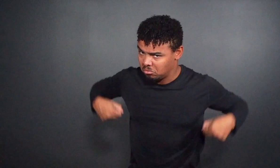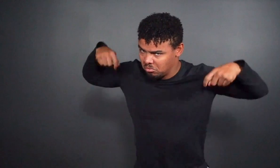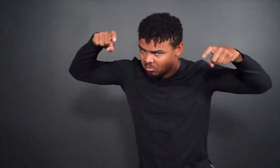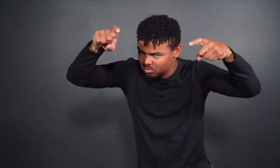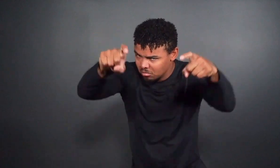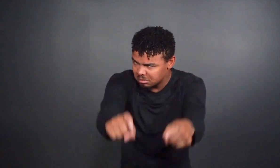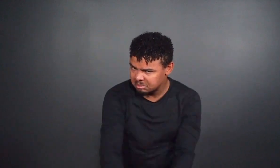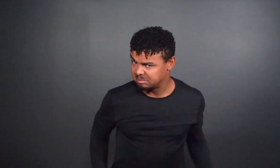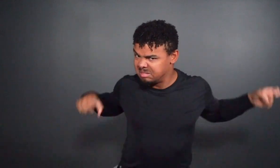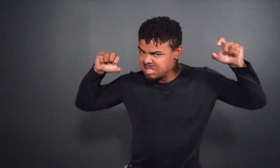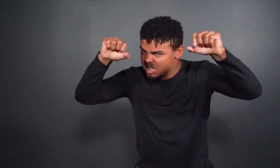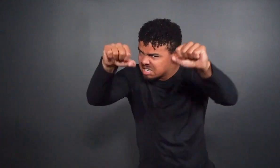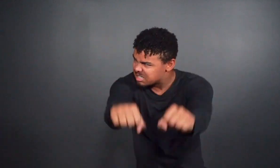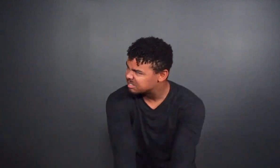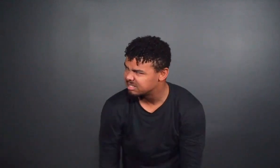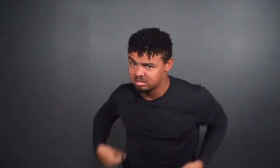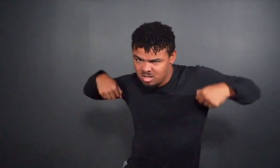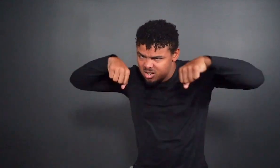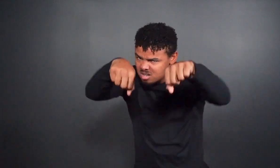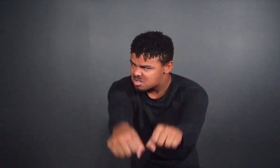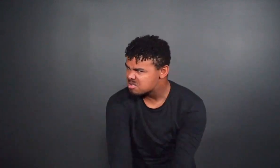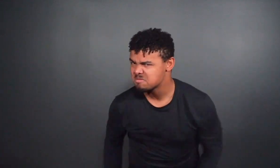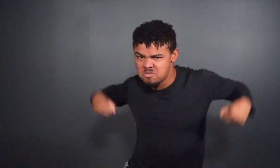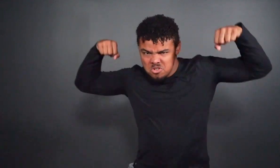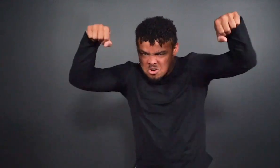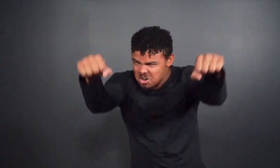SUBJECT’s face shows gathering intensity with increase in velocity.